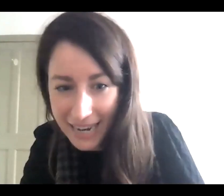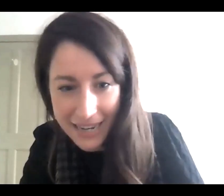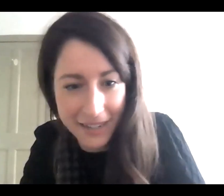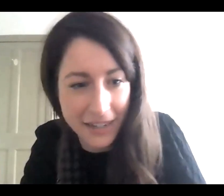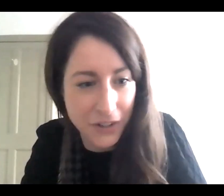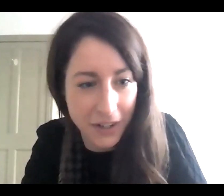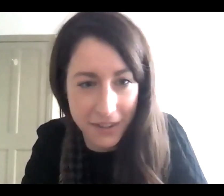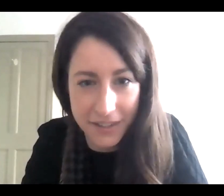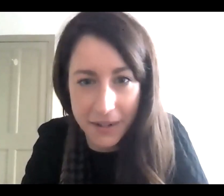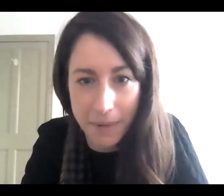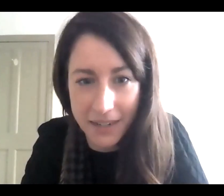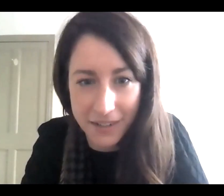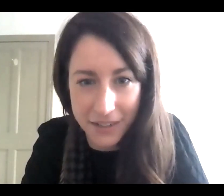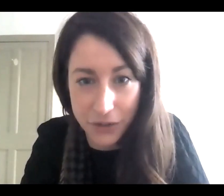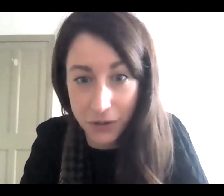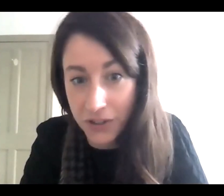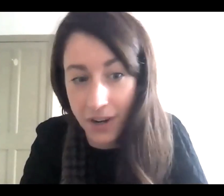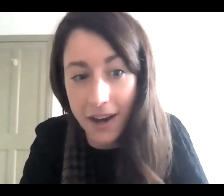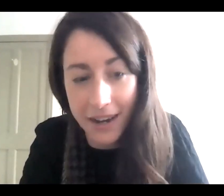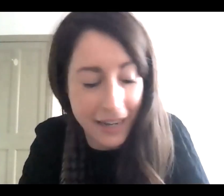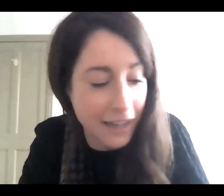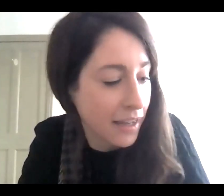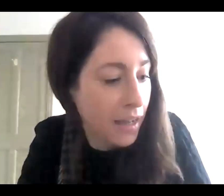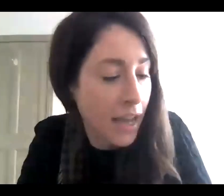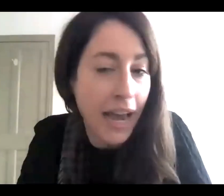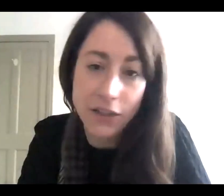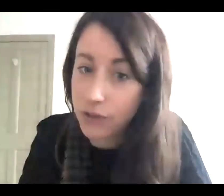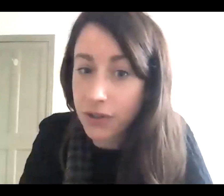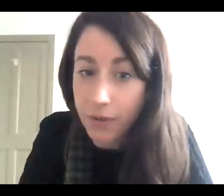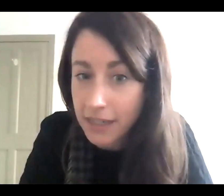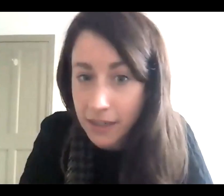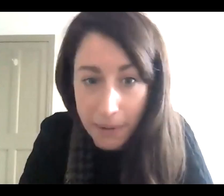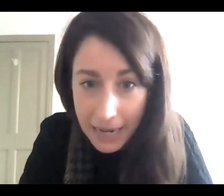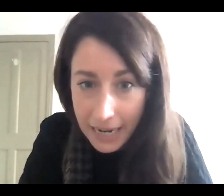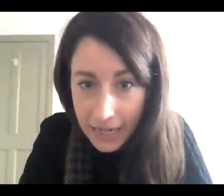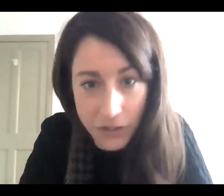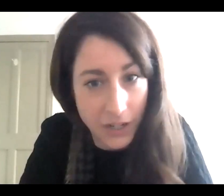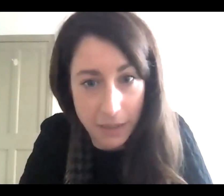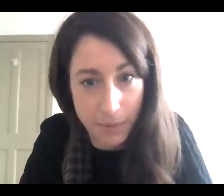and Jonathan's and Amanda's introduction. I had just directed a play at Shakespeare's